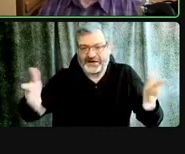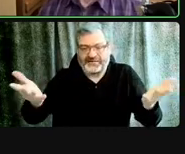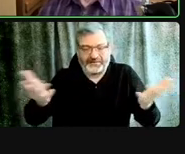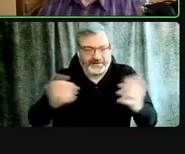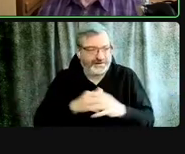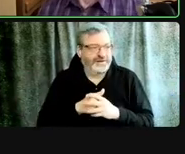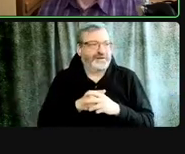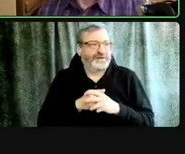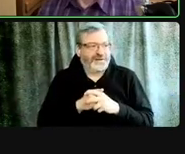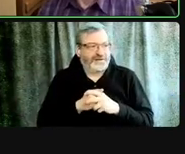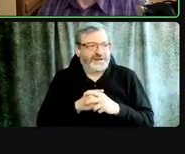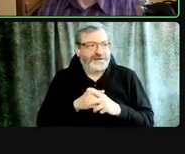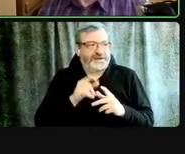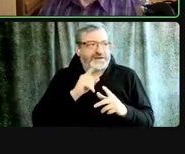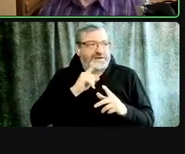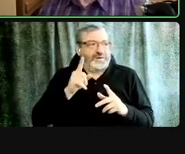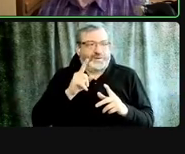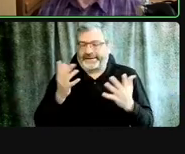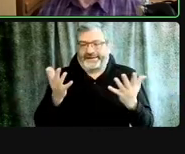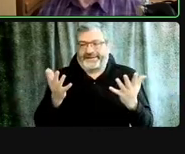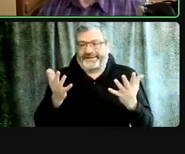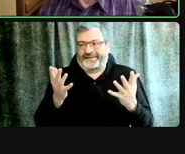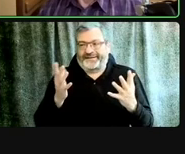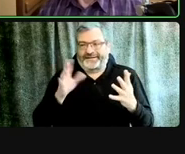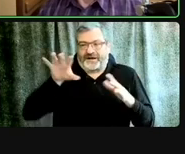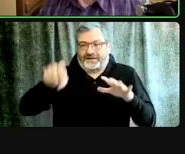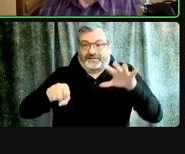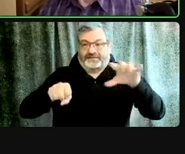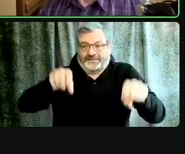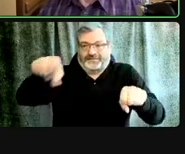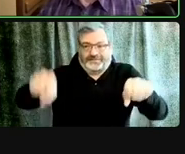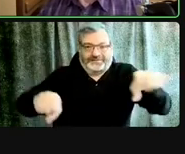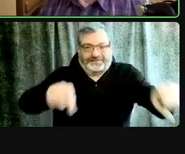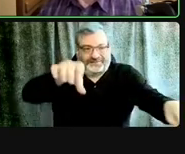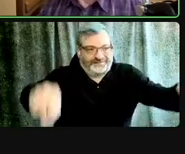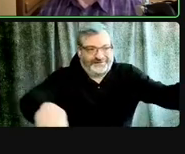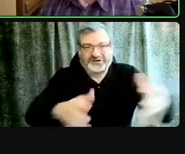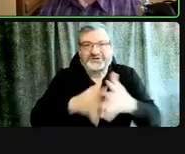it's occupied all the other areas of psychotherapy now. So much of psychotherapy is about trauma